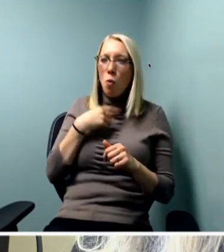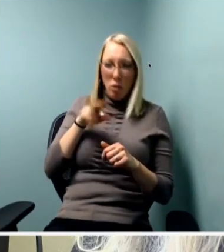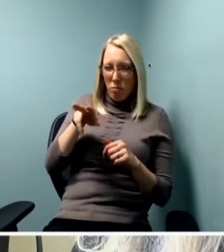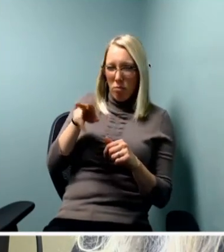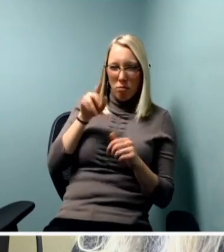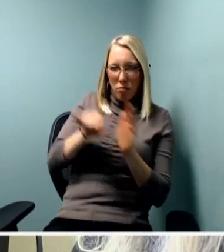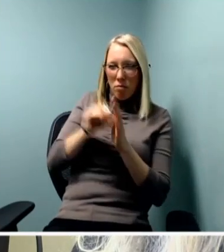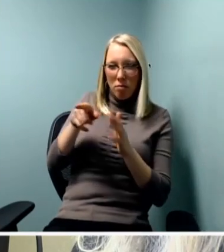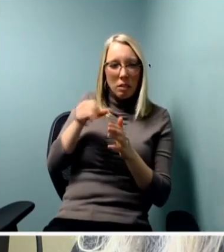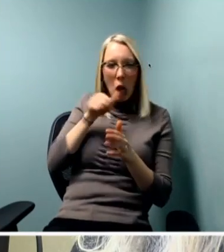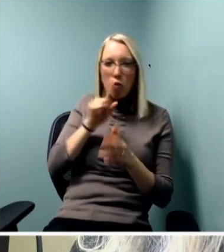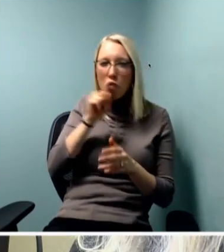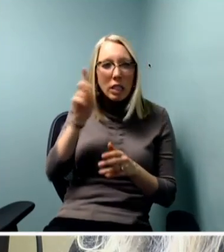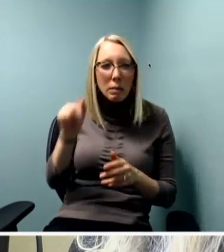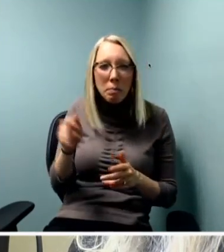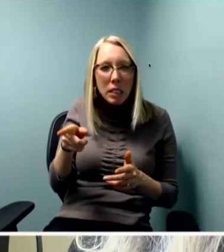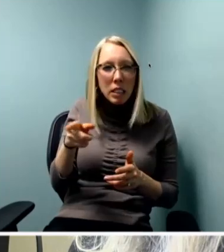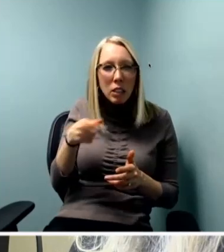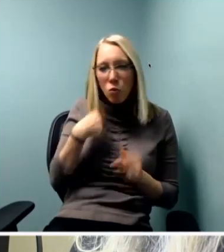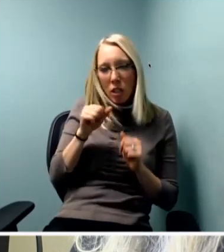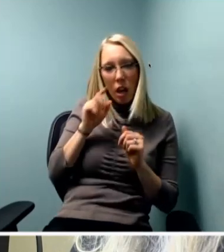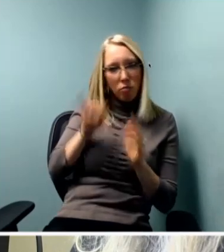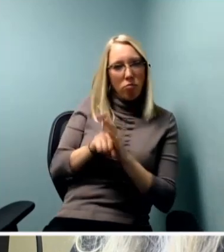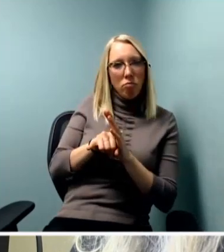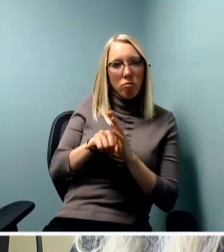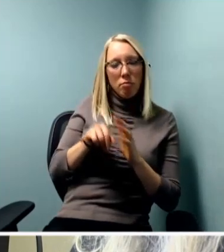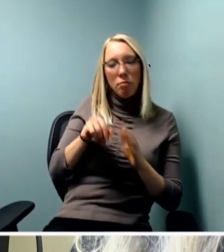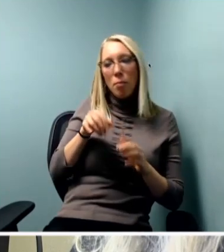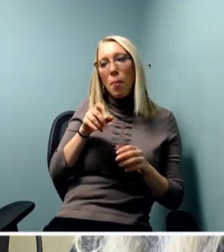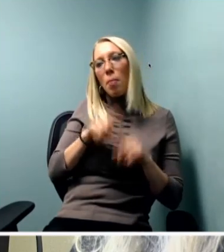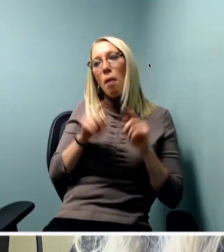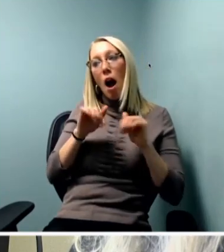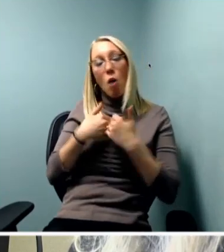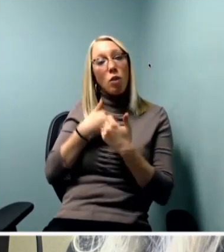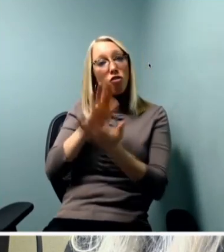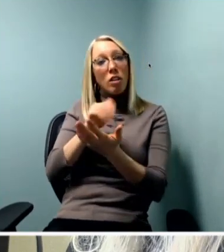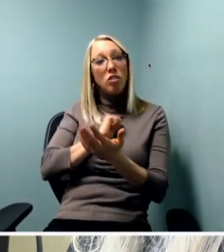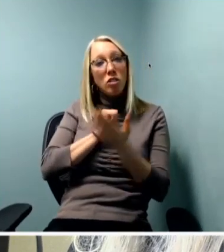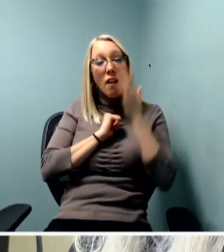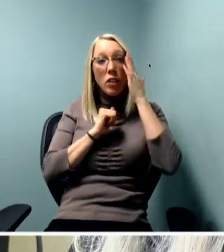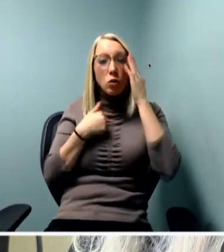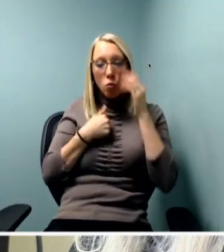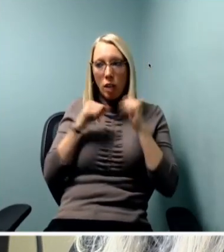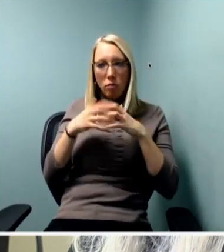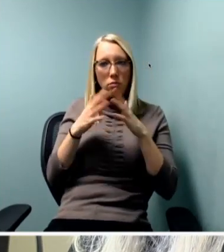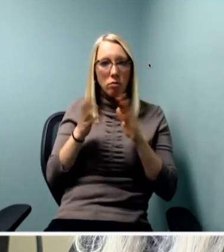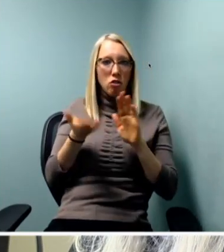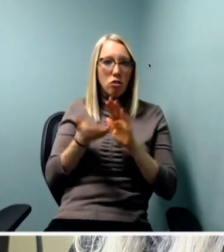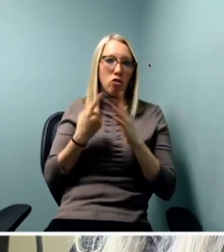But I guess the way that we can address it is if we start our own casting company. You have to start your own.